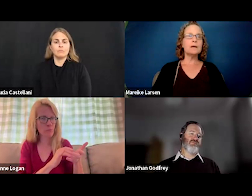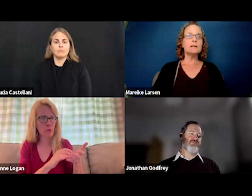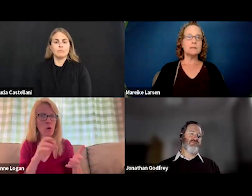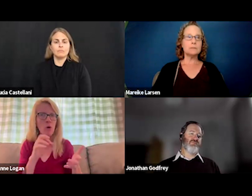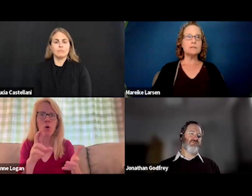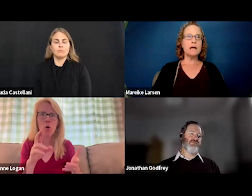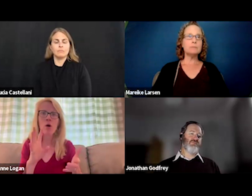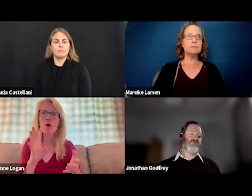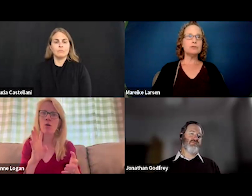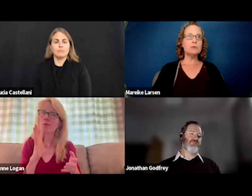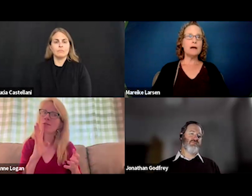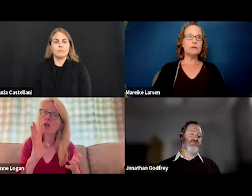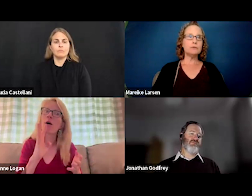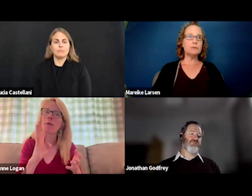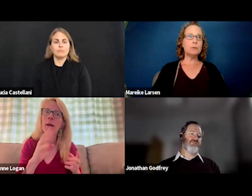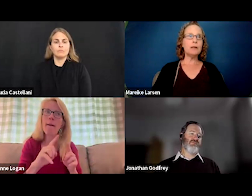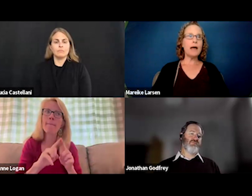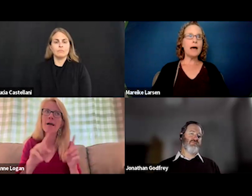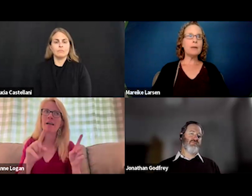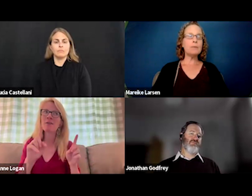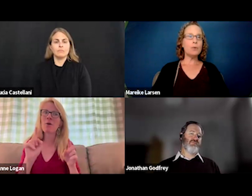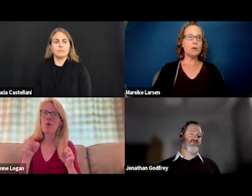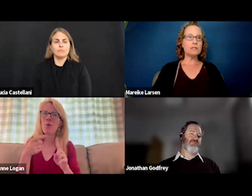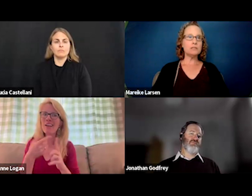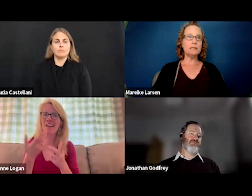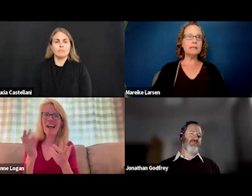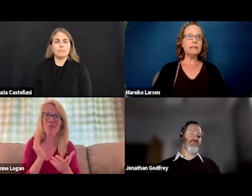sometimes you have to use a mobile app or speak.